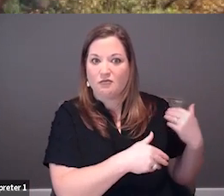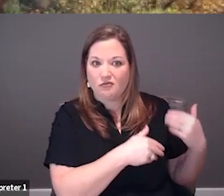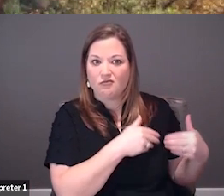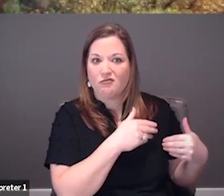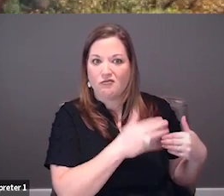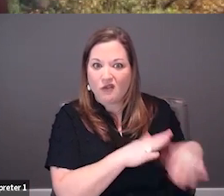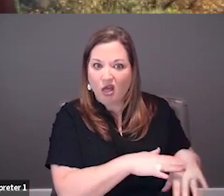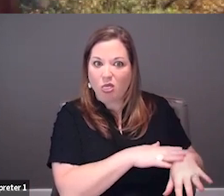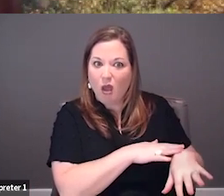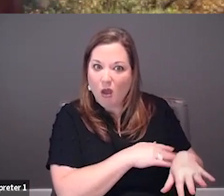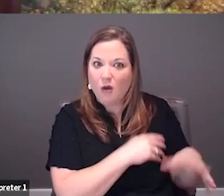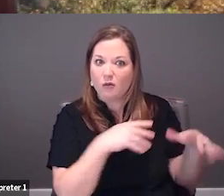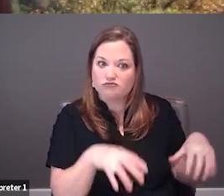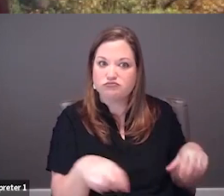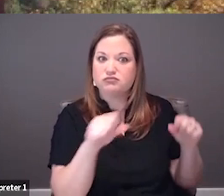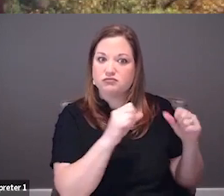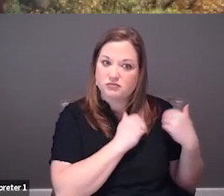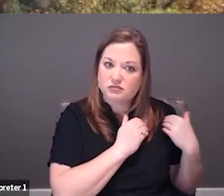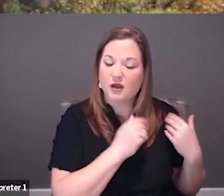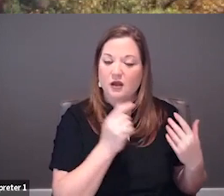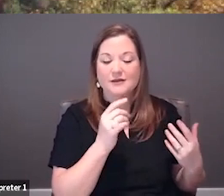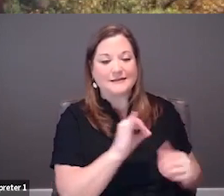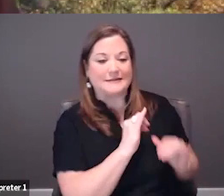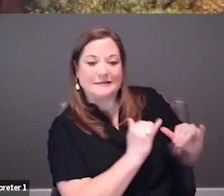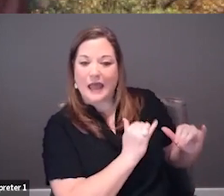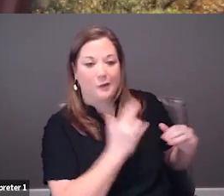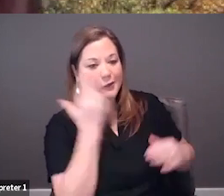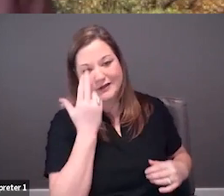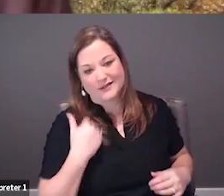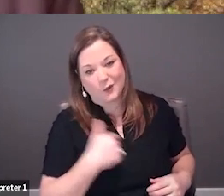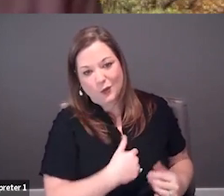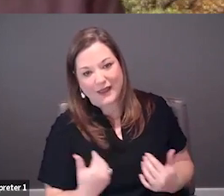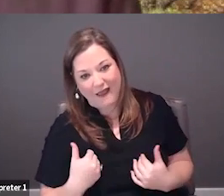for a lot of the same reasons that we have been at Ninja Forms.